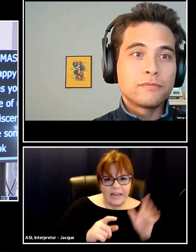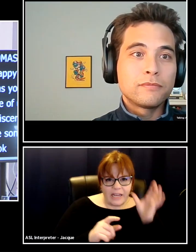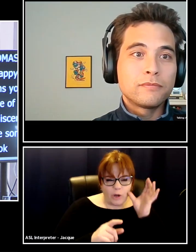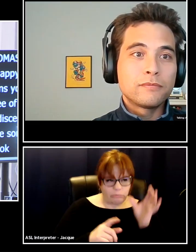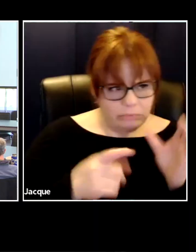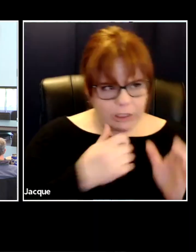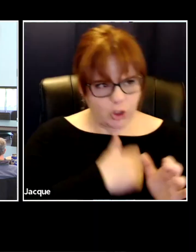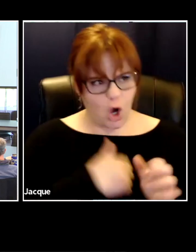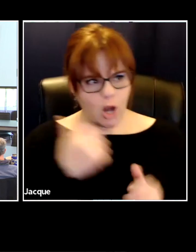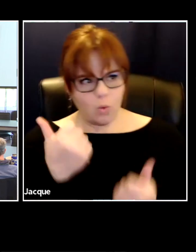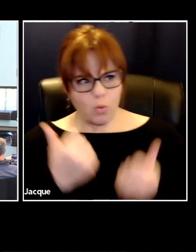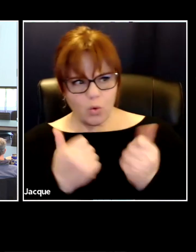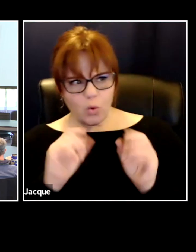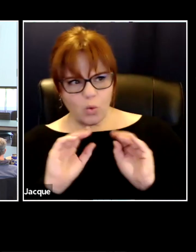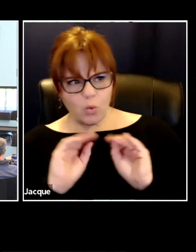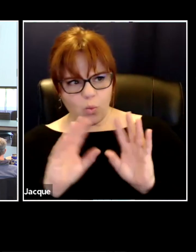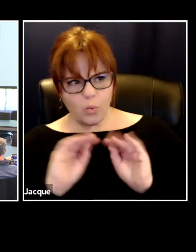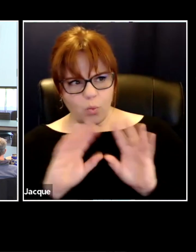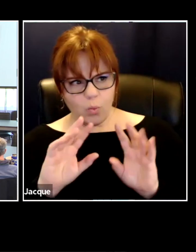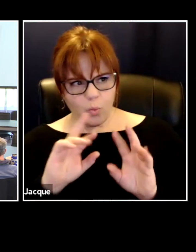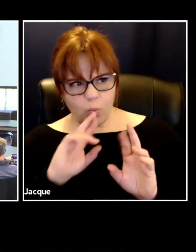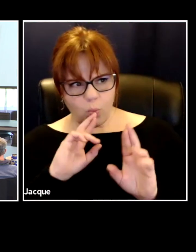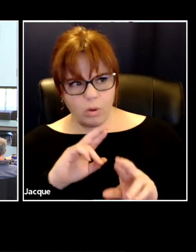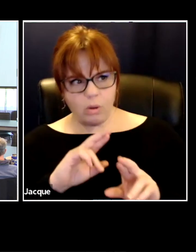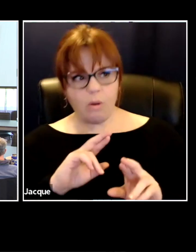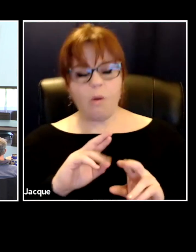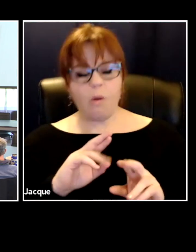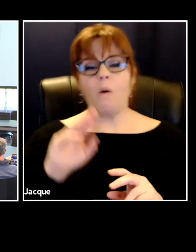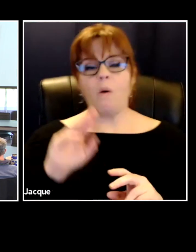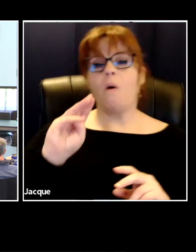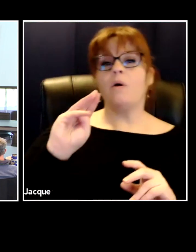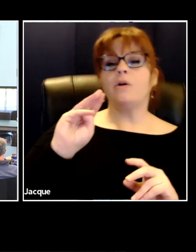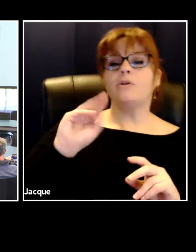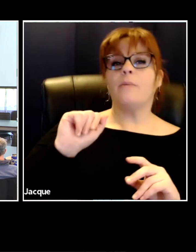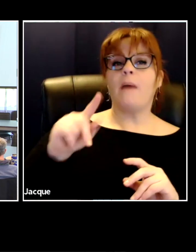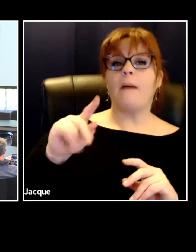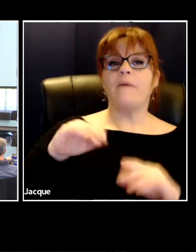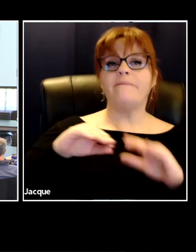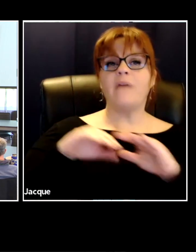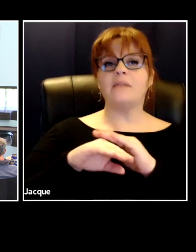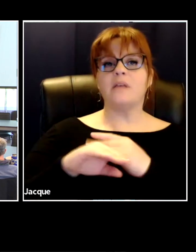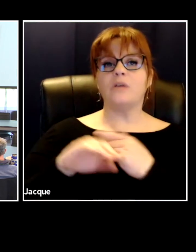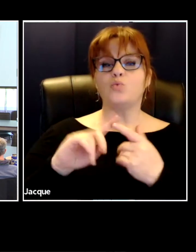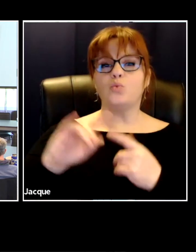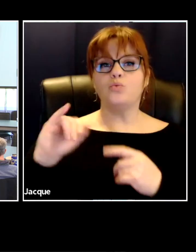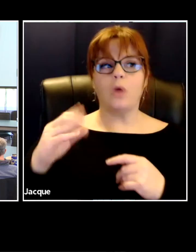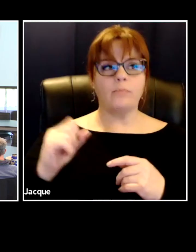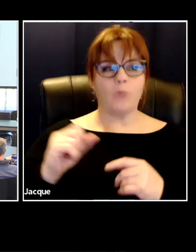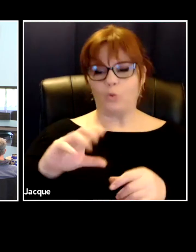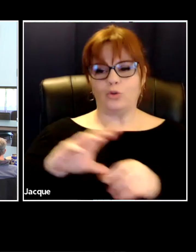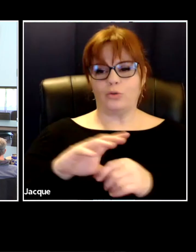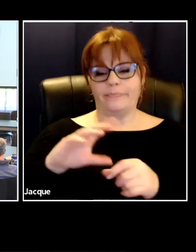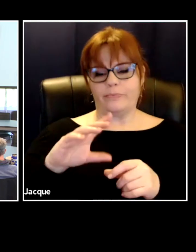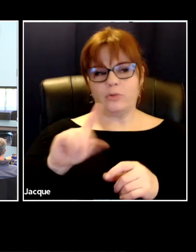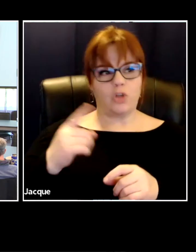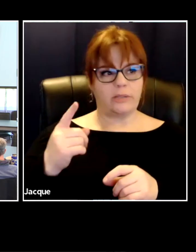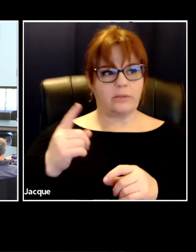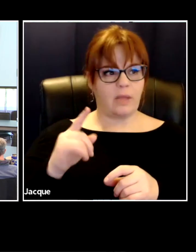which reports? Uh just like your map of access to jobs. Yeah. Uh just the like the maps that you